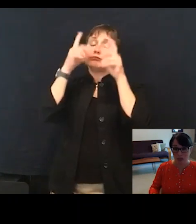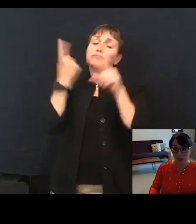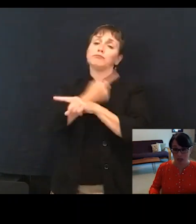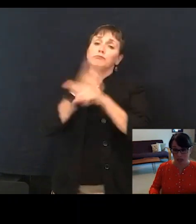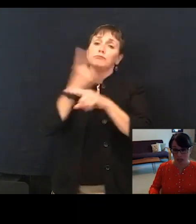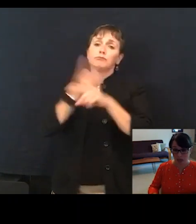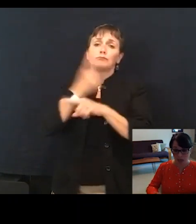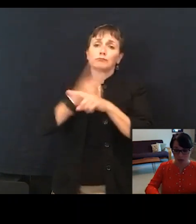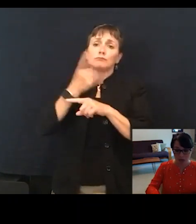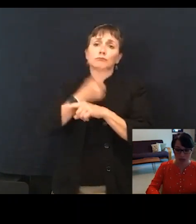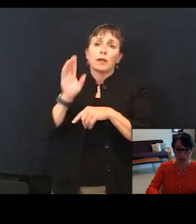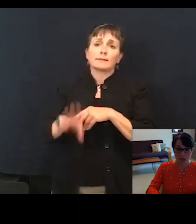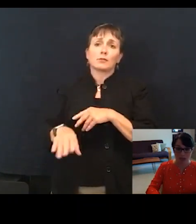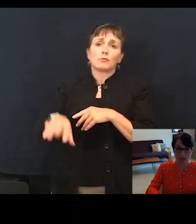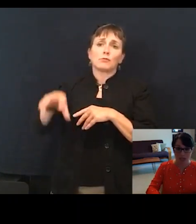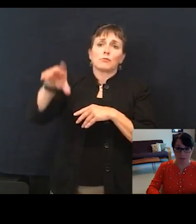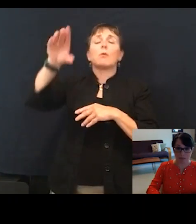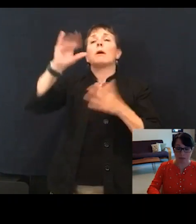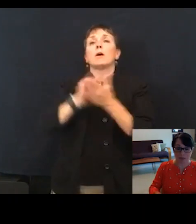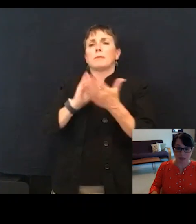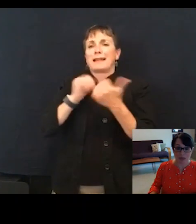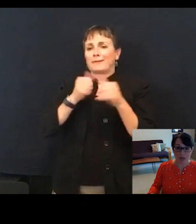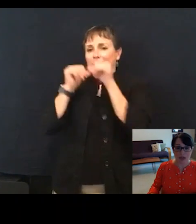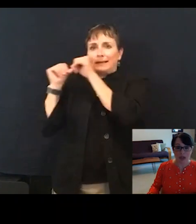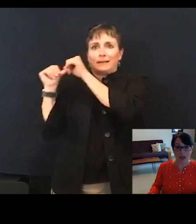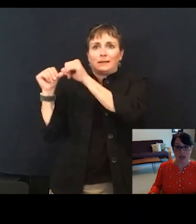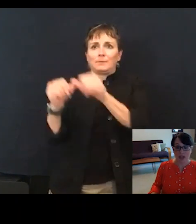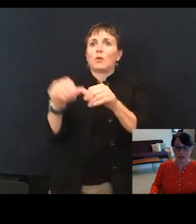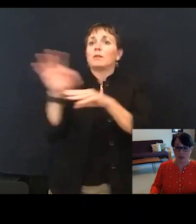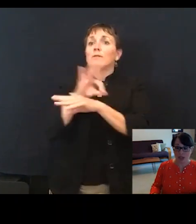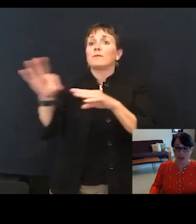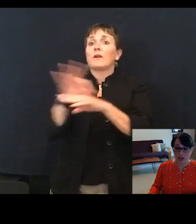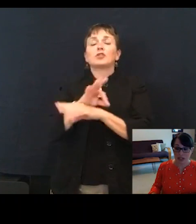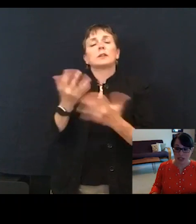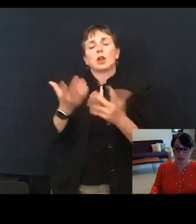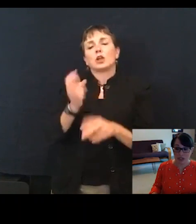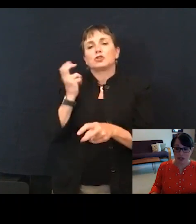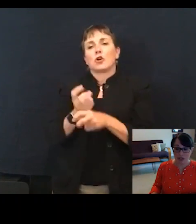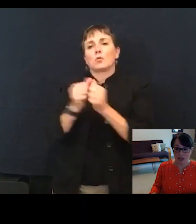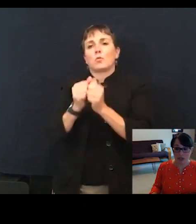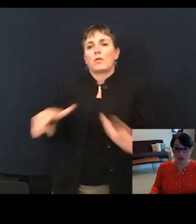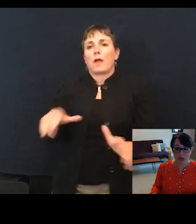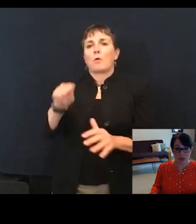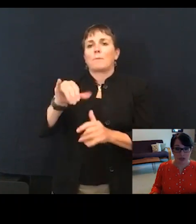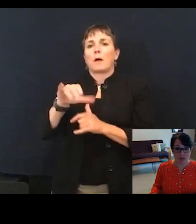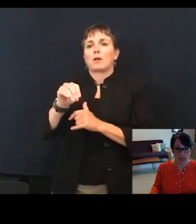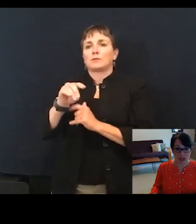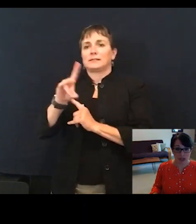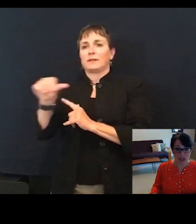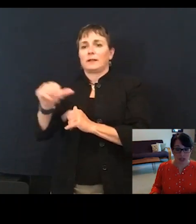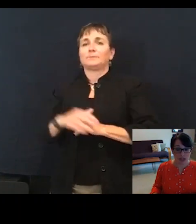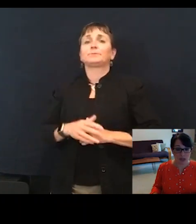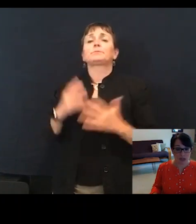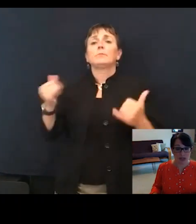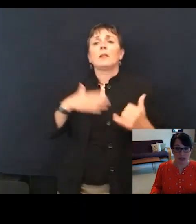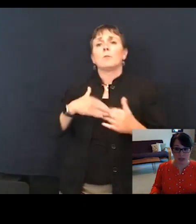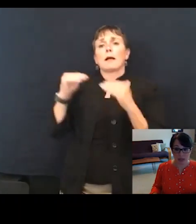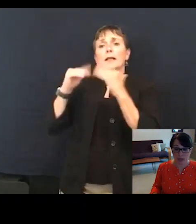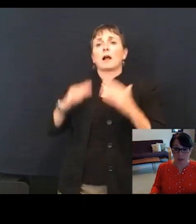maintained without myosin 7A. So my colleague, Sam Jacobson, at the University of Pennsylvania, has spent a number